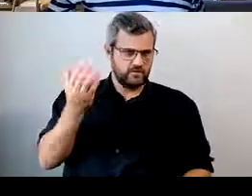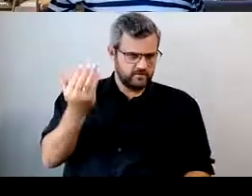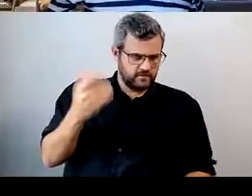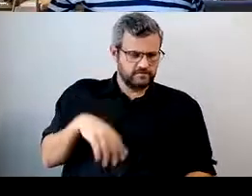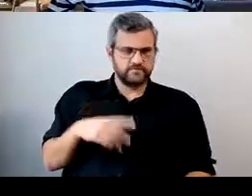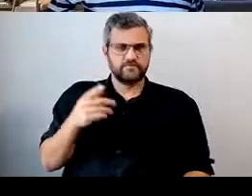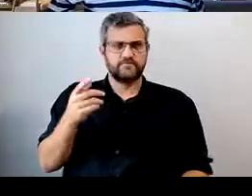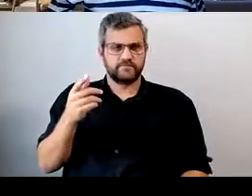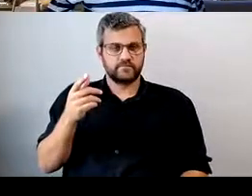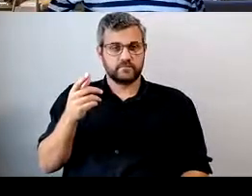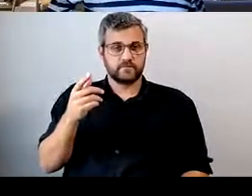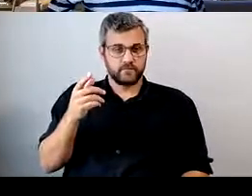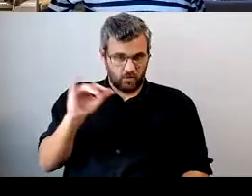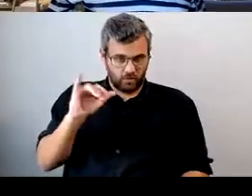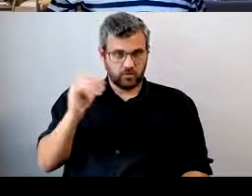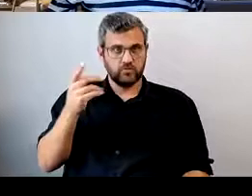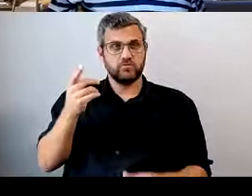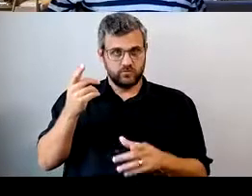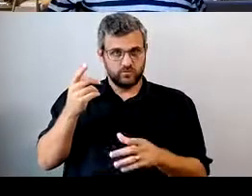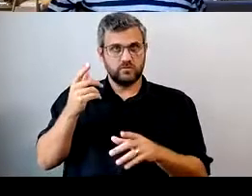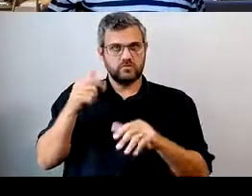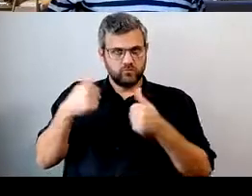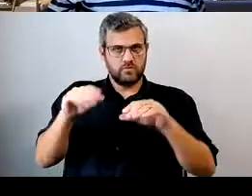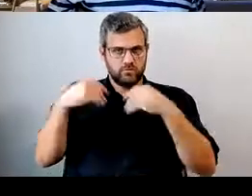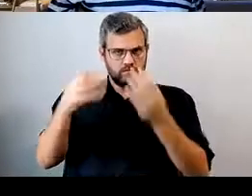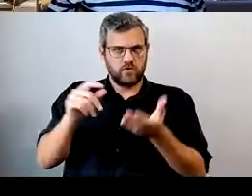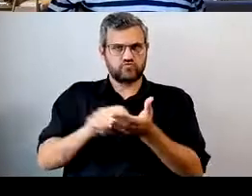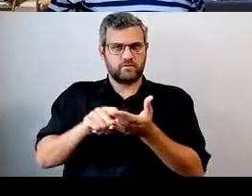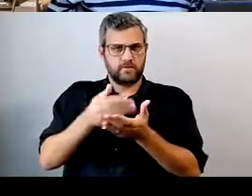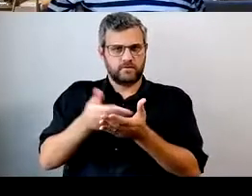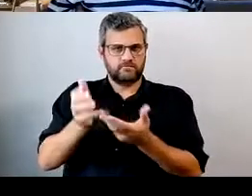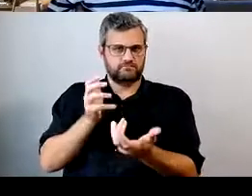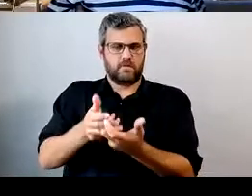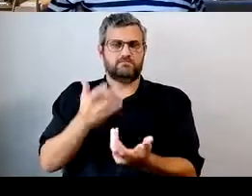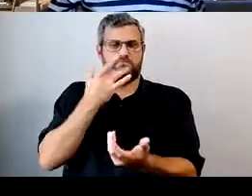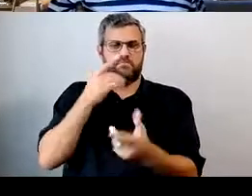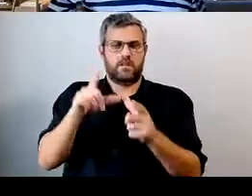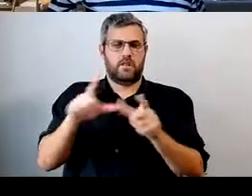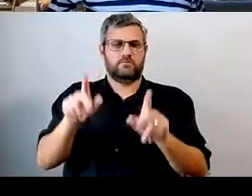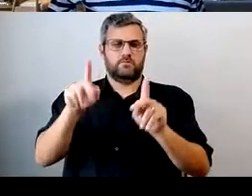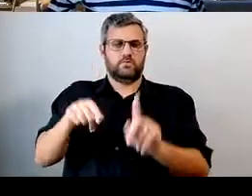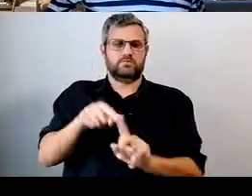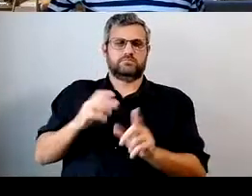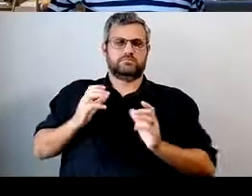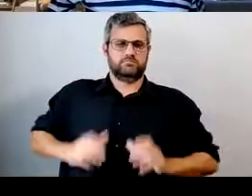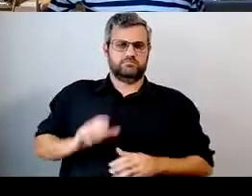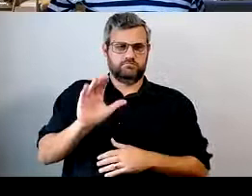And it directed all social worker to strive to provide written materials in the language chosen by the person, and that would include